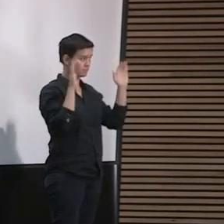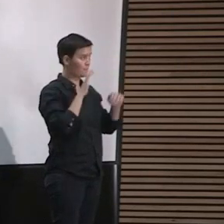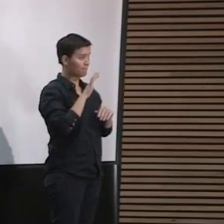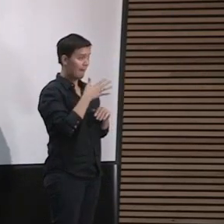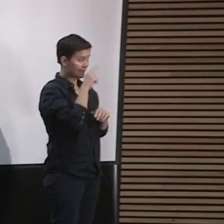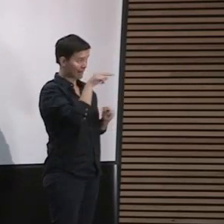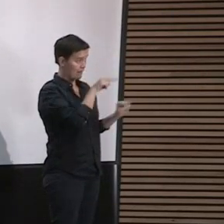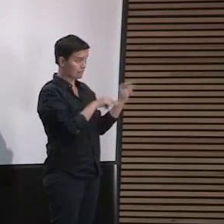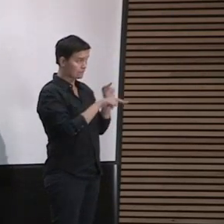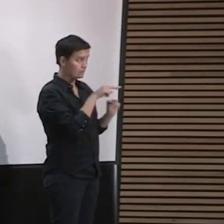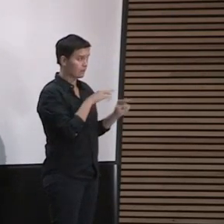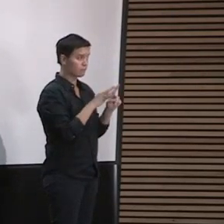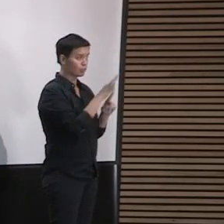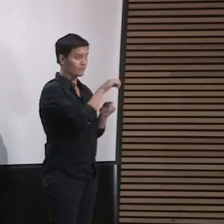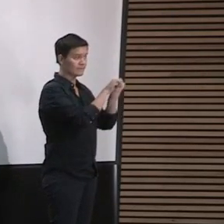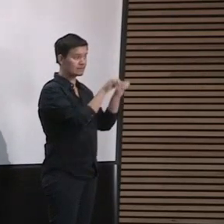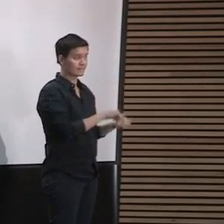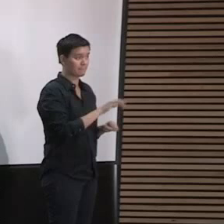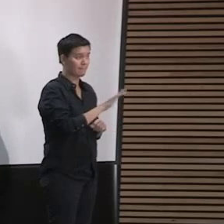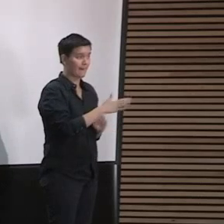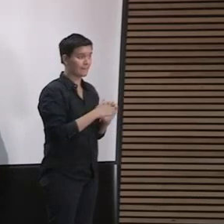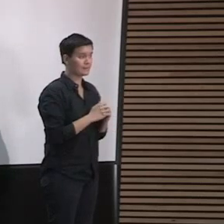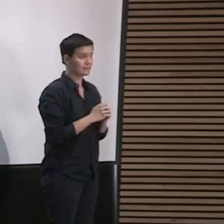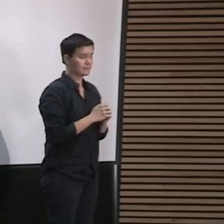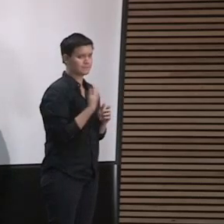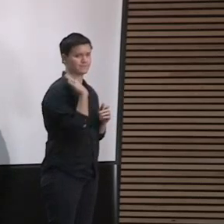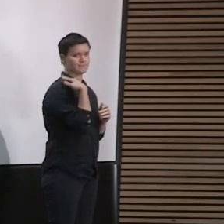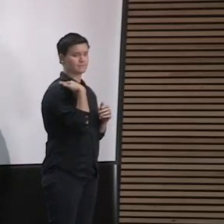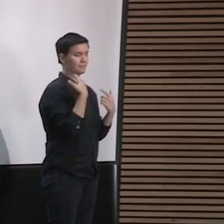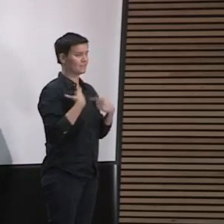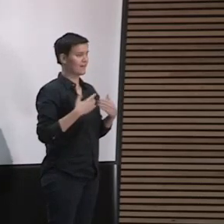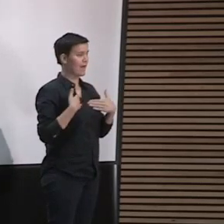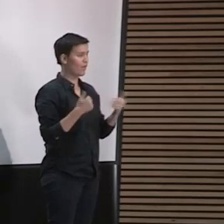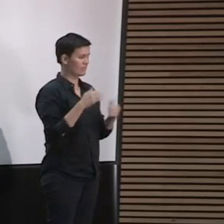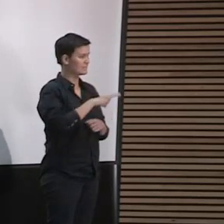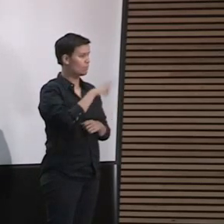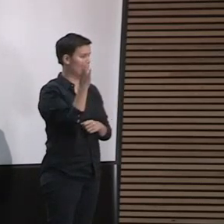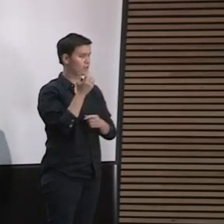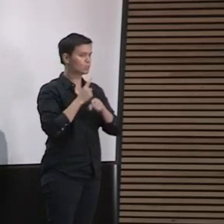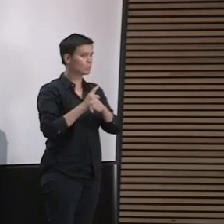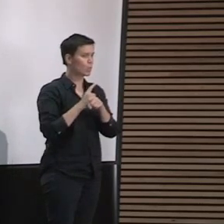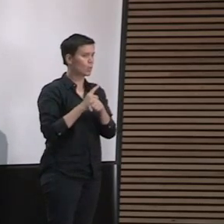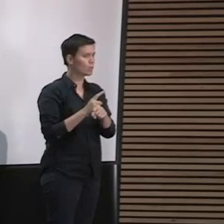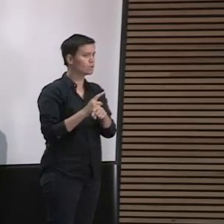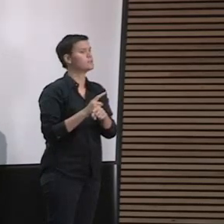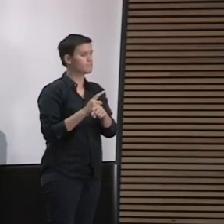part of our constant improvements, we are very open to looking at whether or not more rigour needs to be around